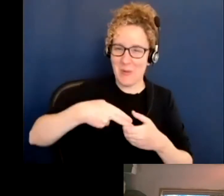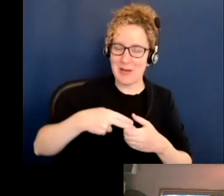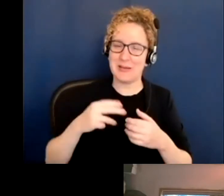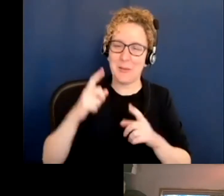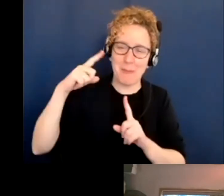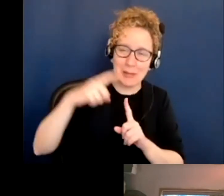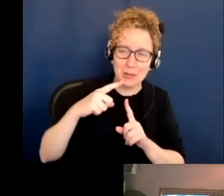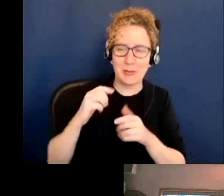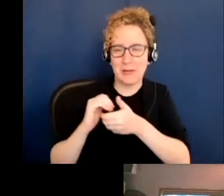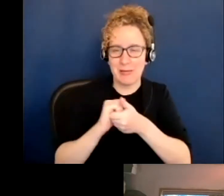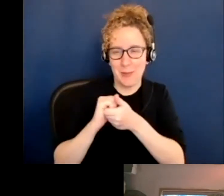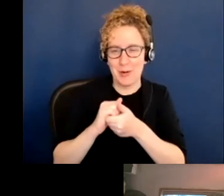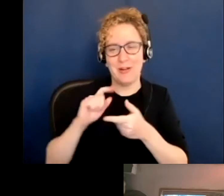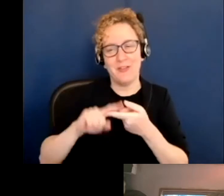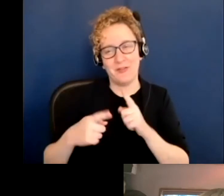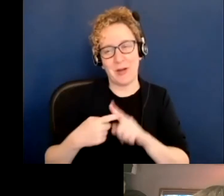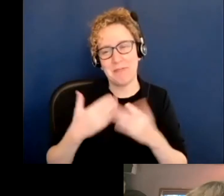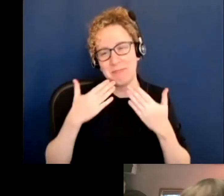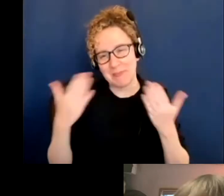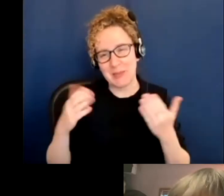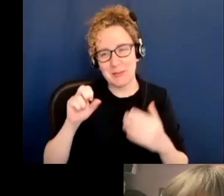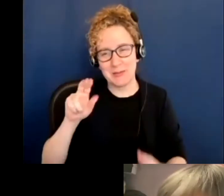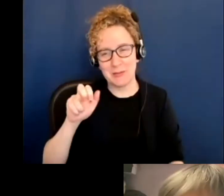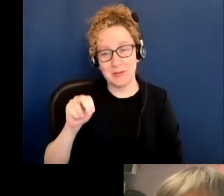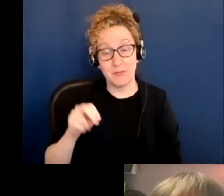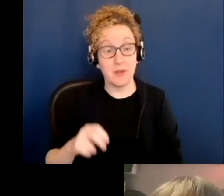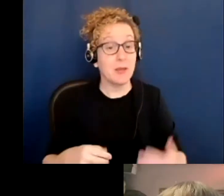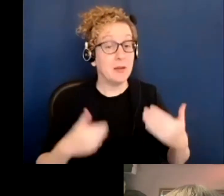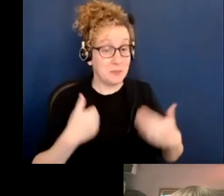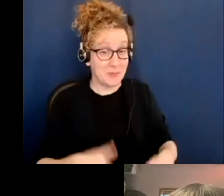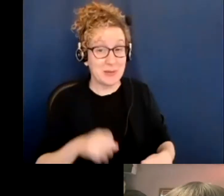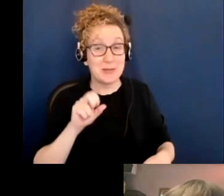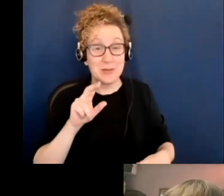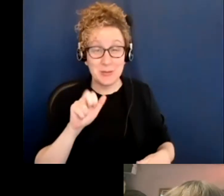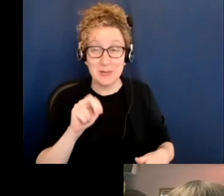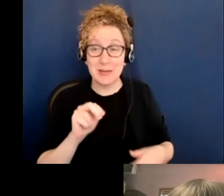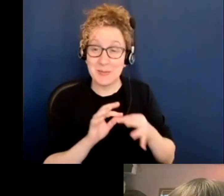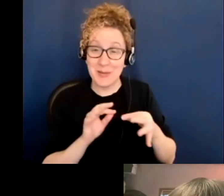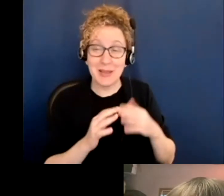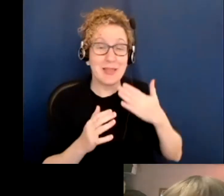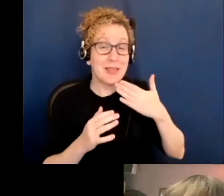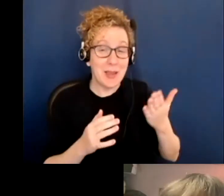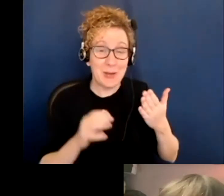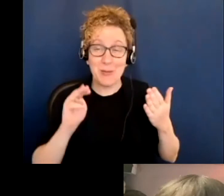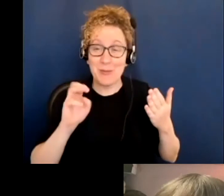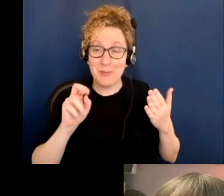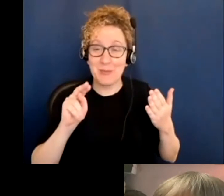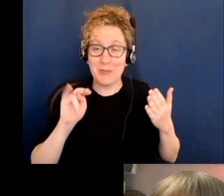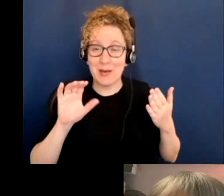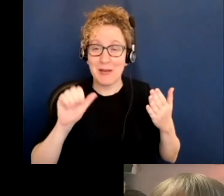This is Susan and thank you so much Monica and this is an exciting moment